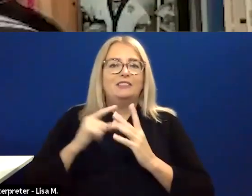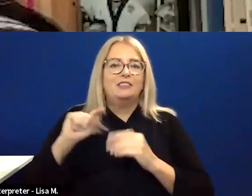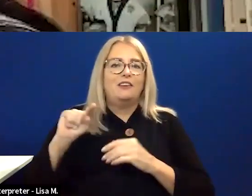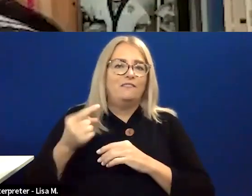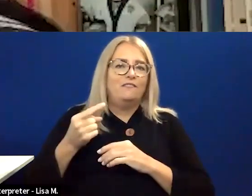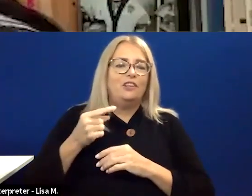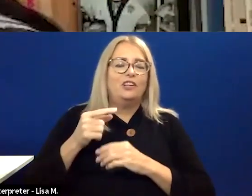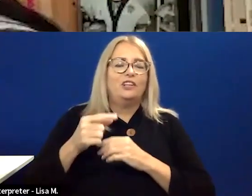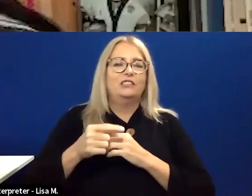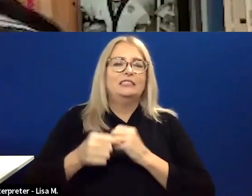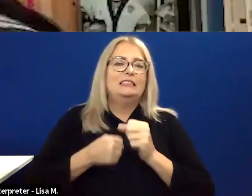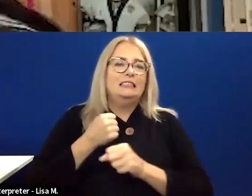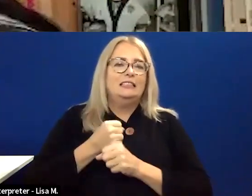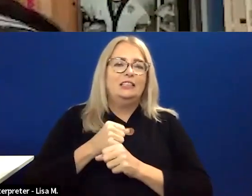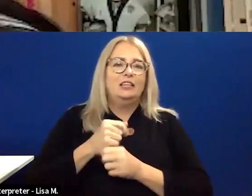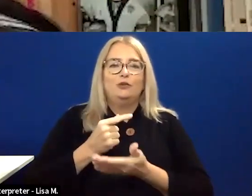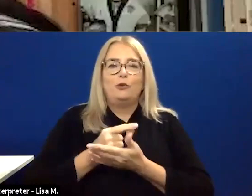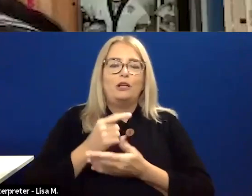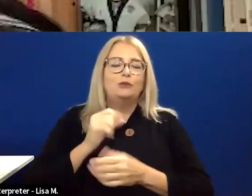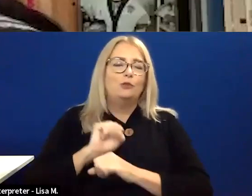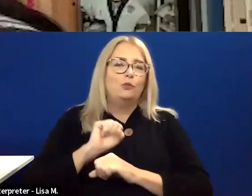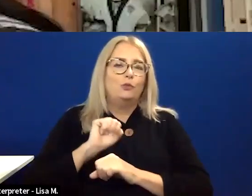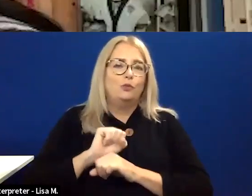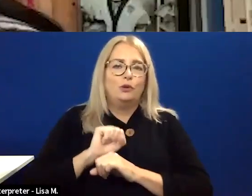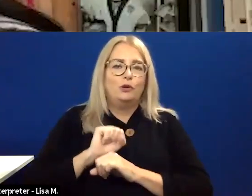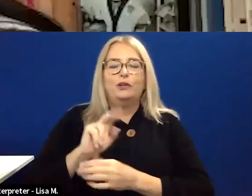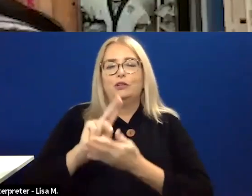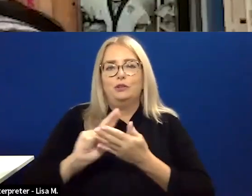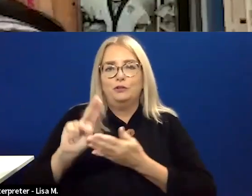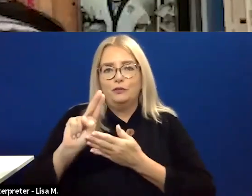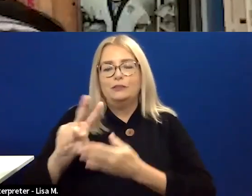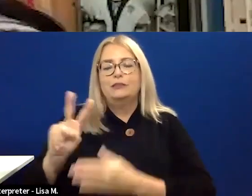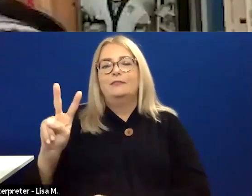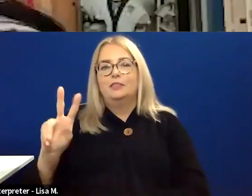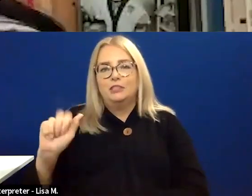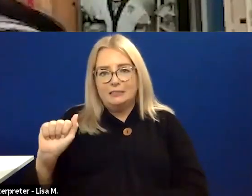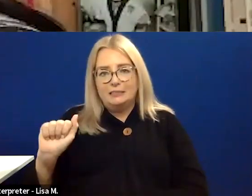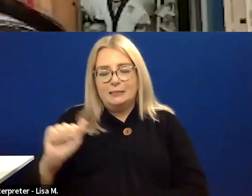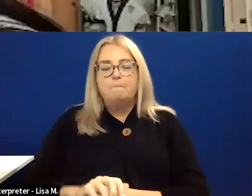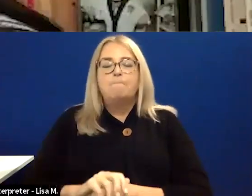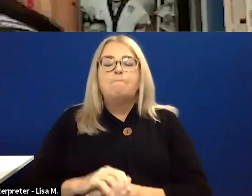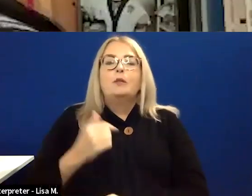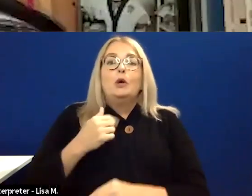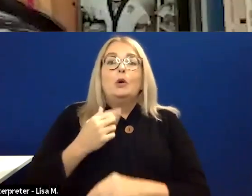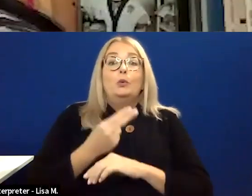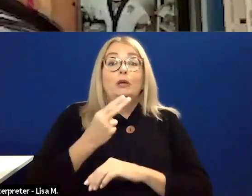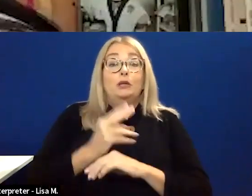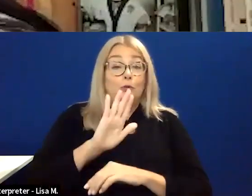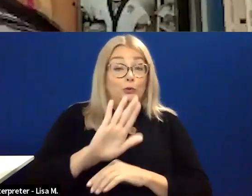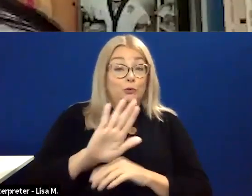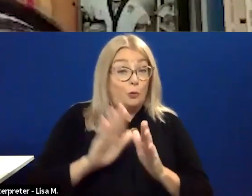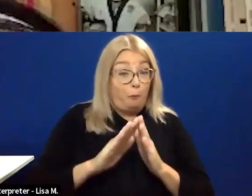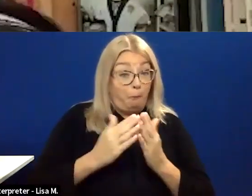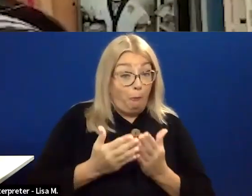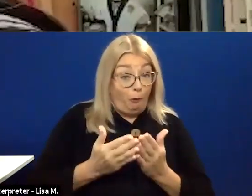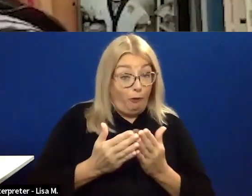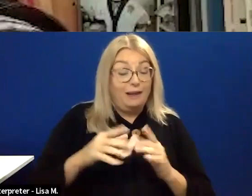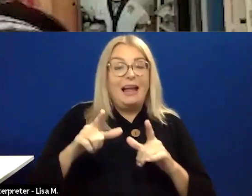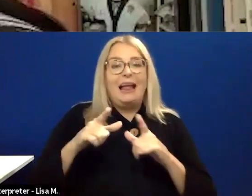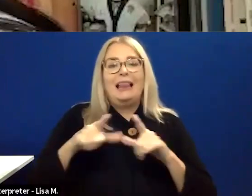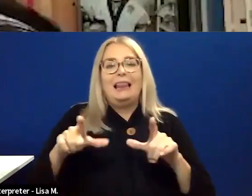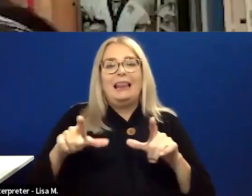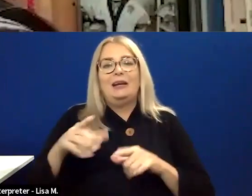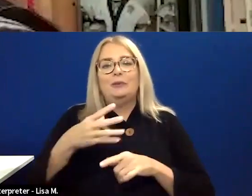at the University of Virginia um we used your book uh language and reading disabilities and